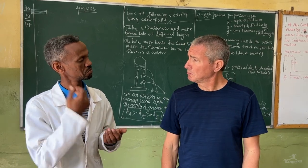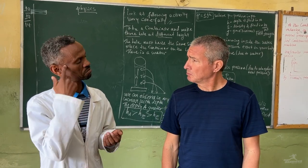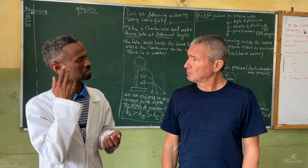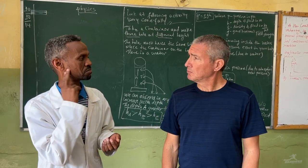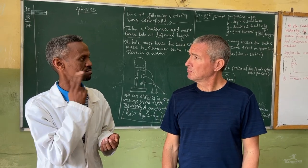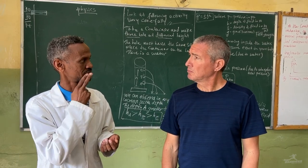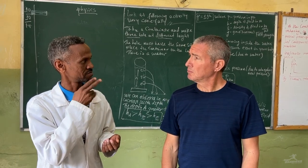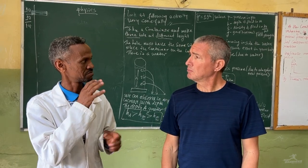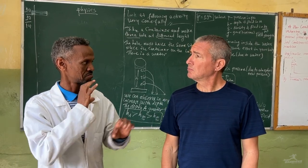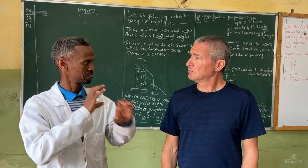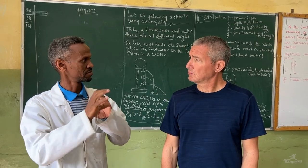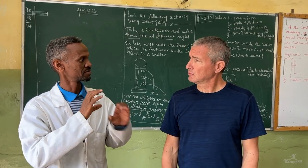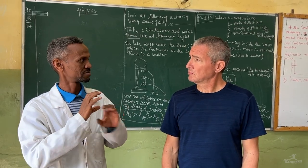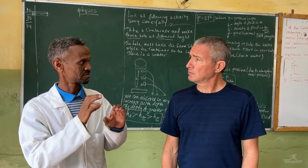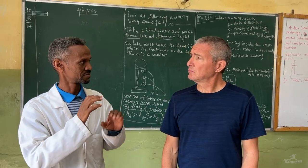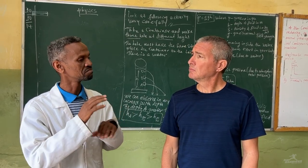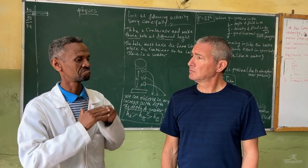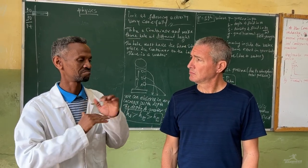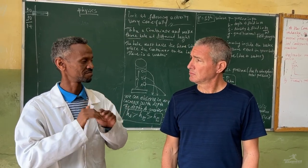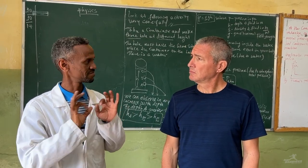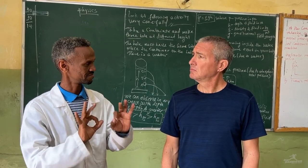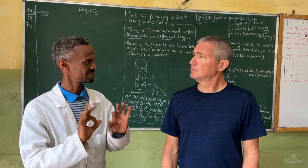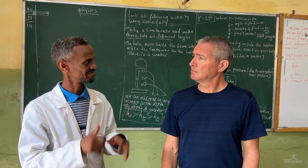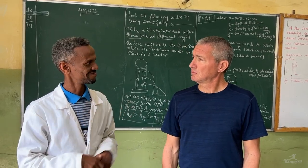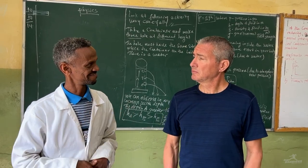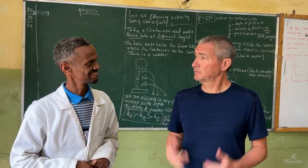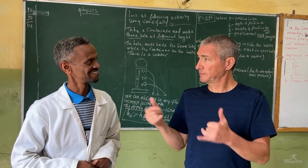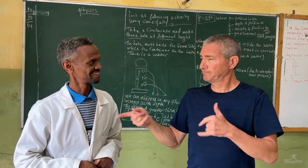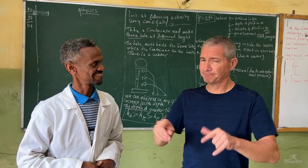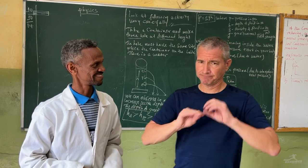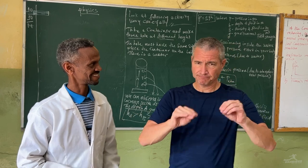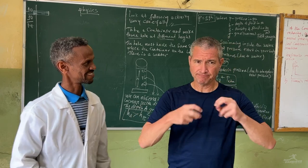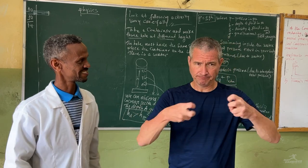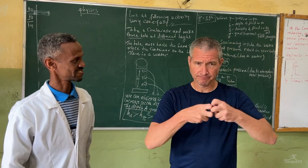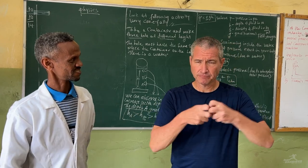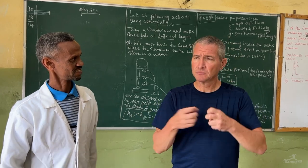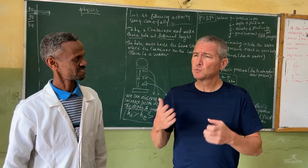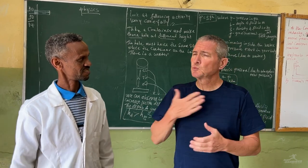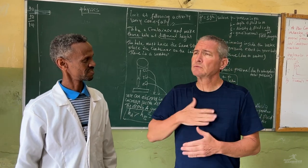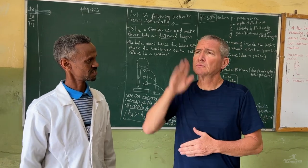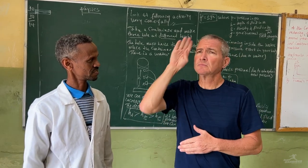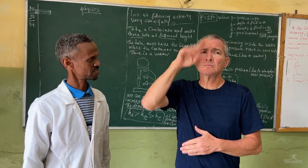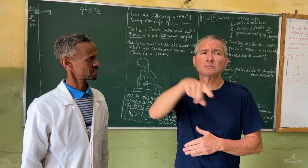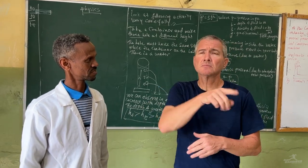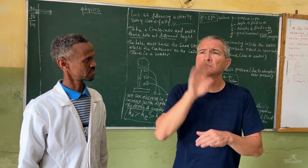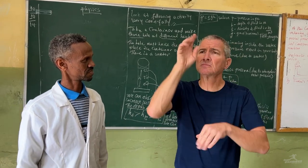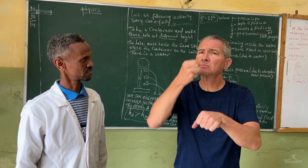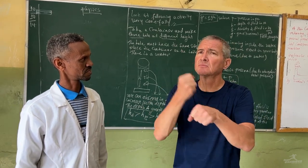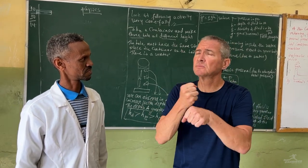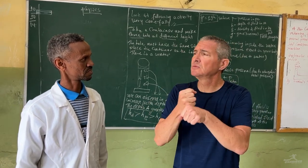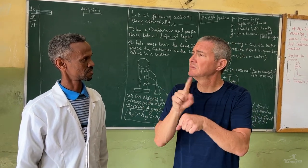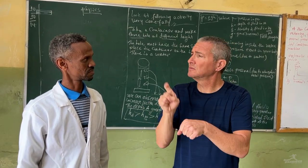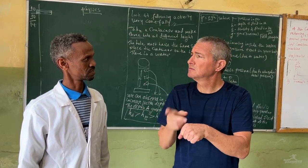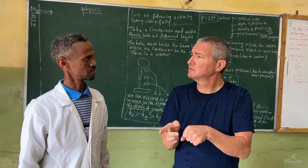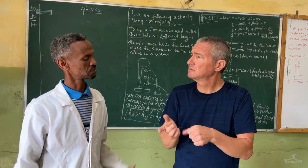We’re deaf, so we communicate well and comfortably. Now, you’re teaching physics. What do hope these students will become in the future?